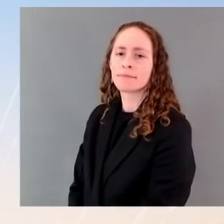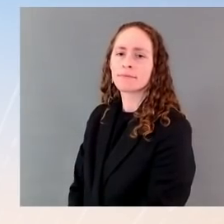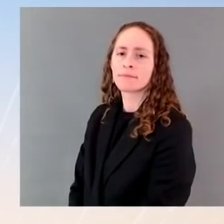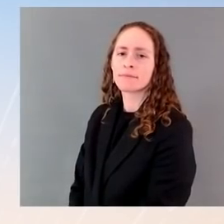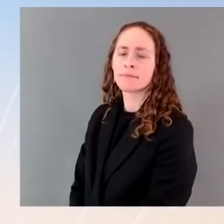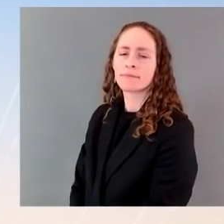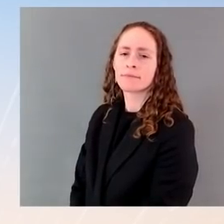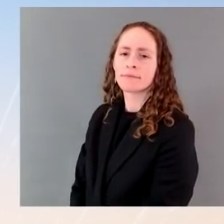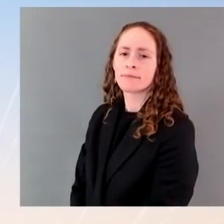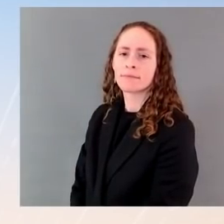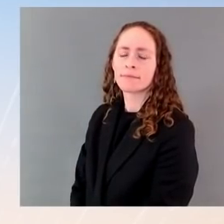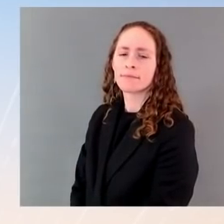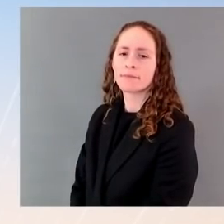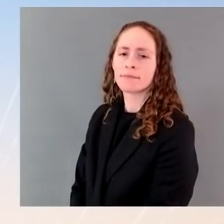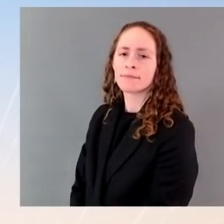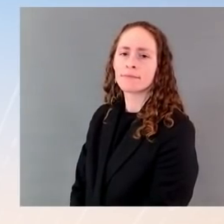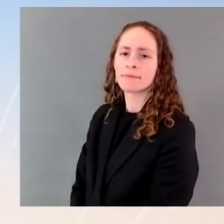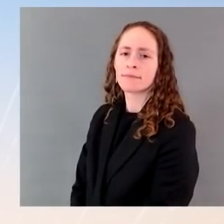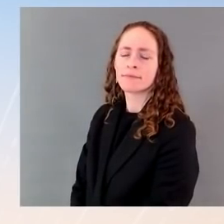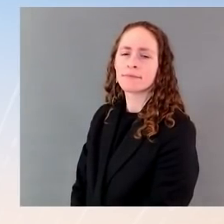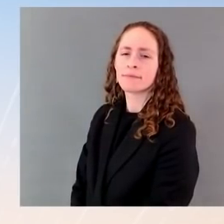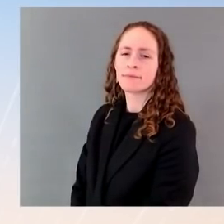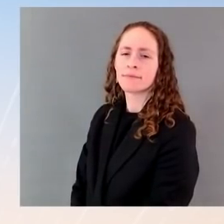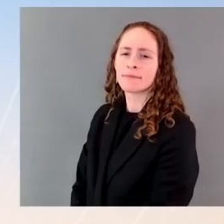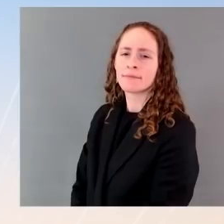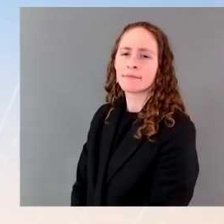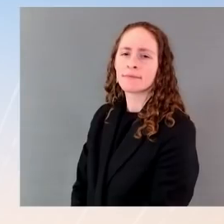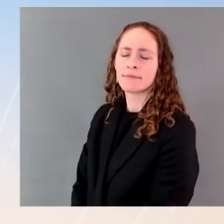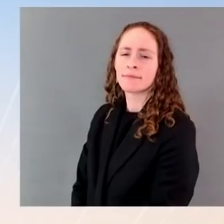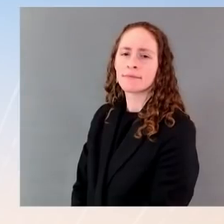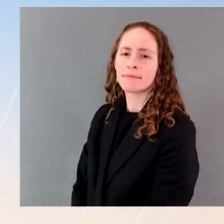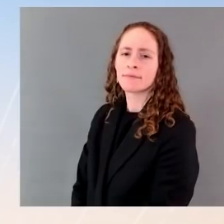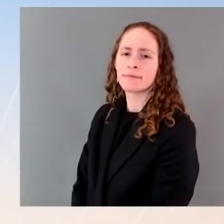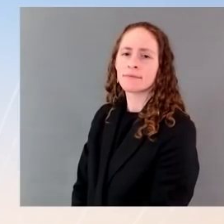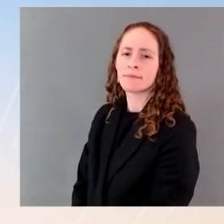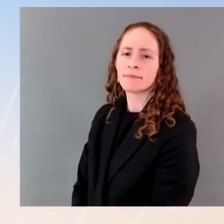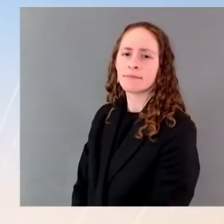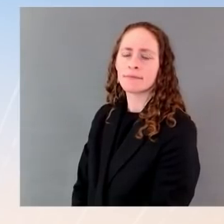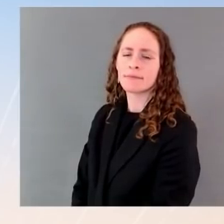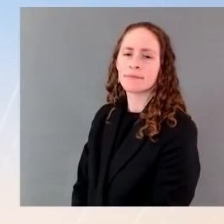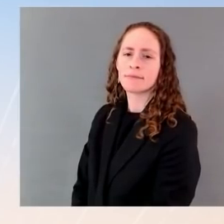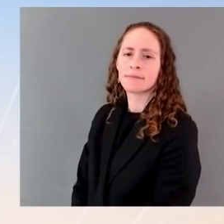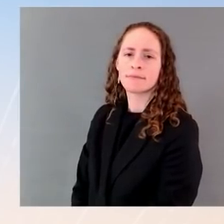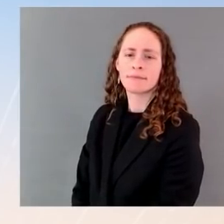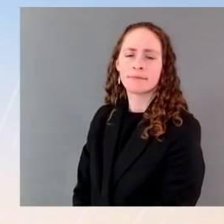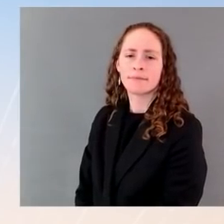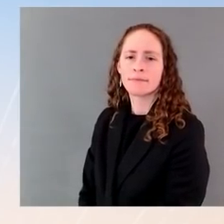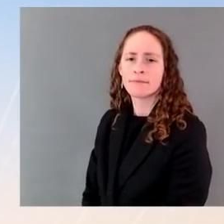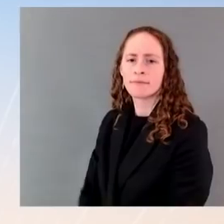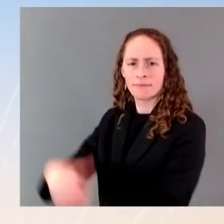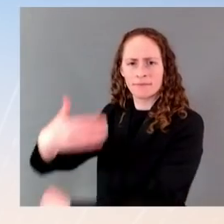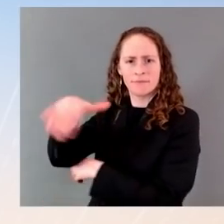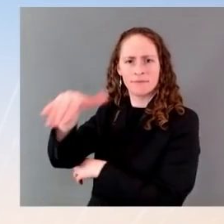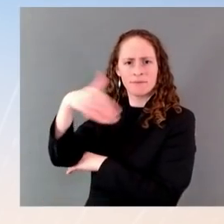which was widely criticized. How do you respond to that criticism that President Biden is being too weak with Mr. Putin? Mr. Sullivan: I make three points.